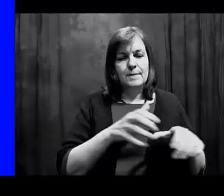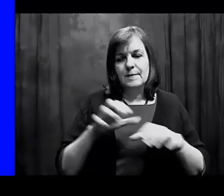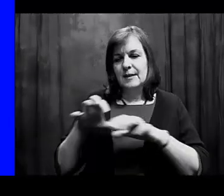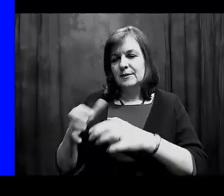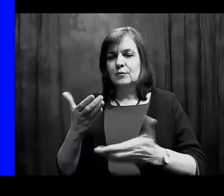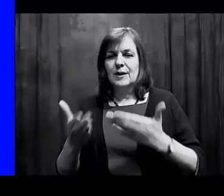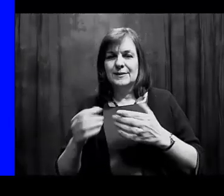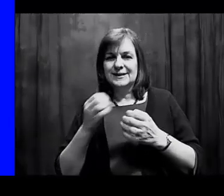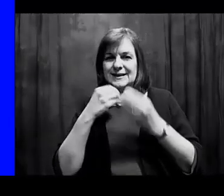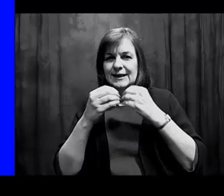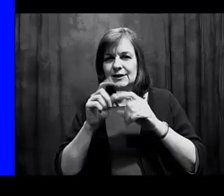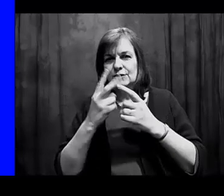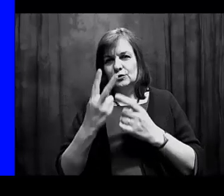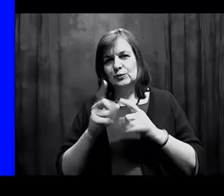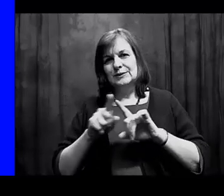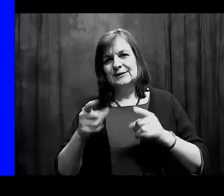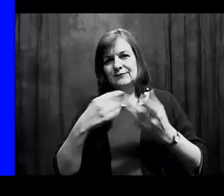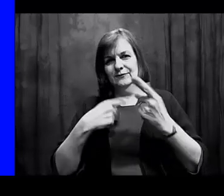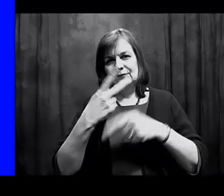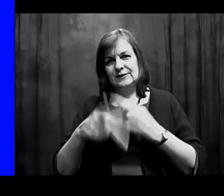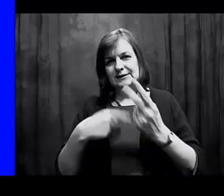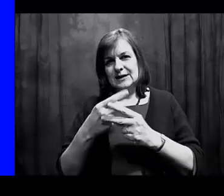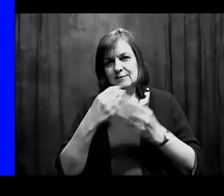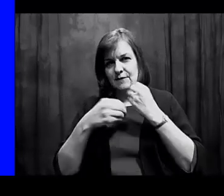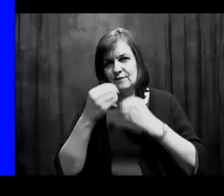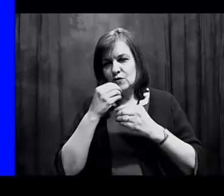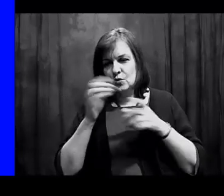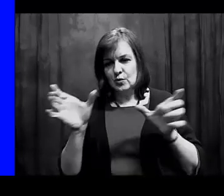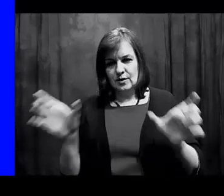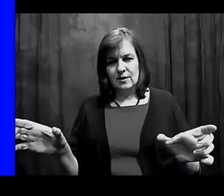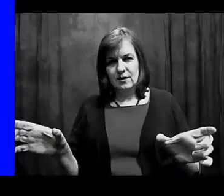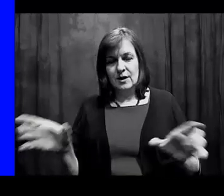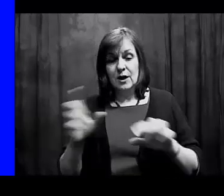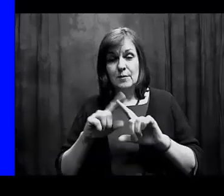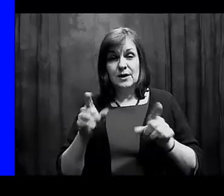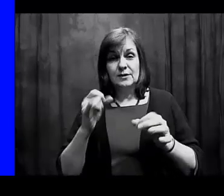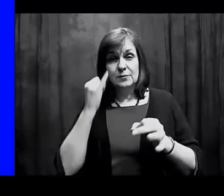different things -- but if you have an intermediate size beak